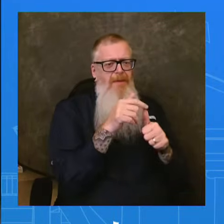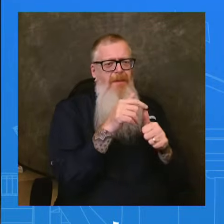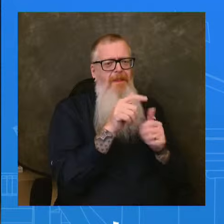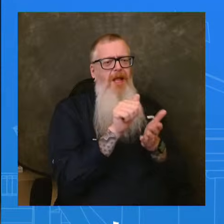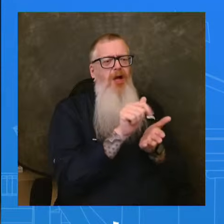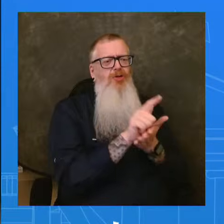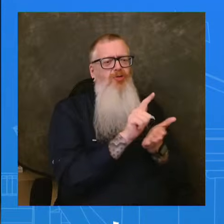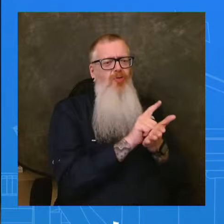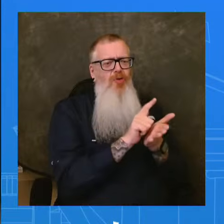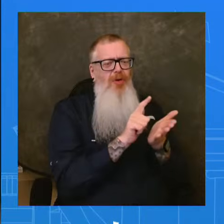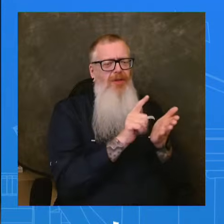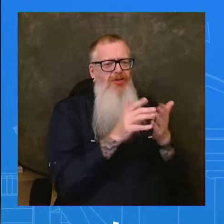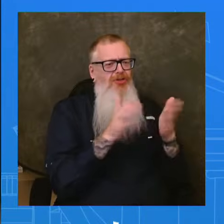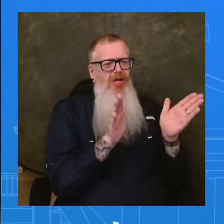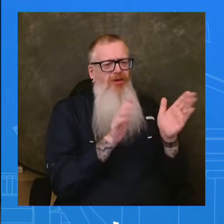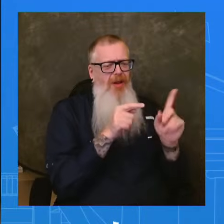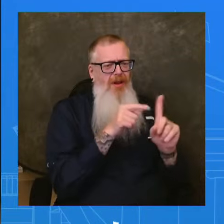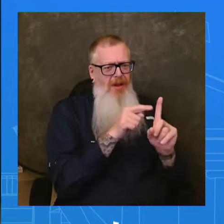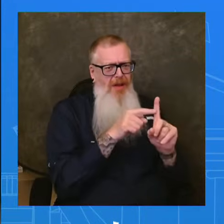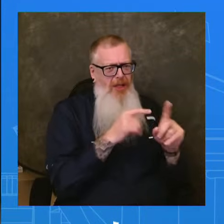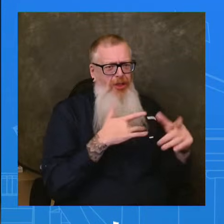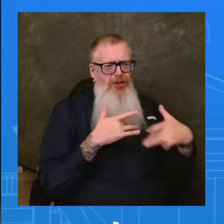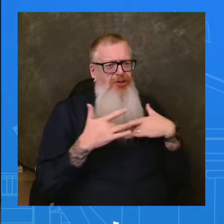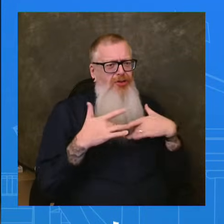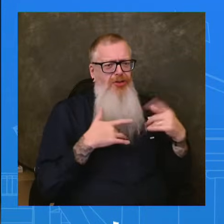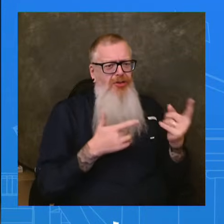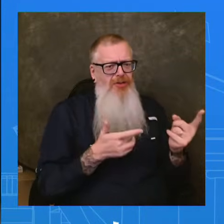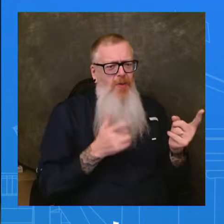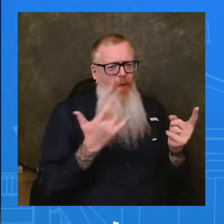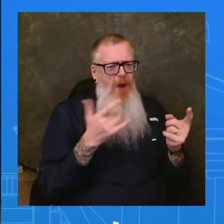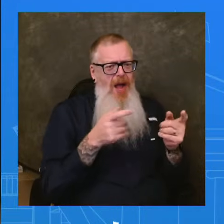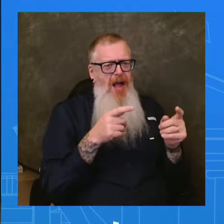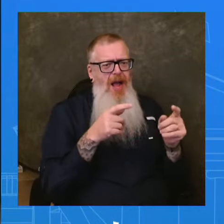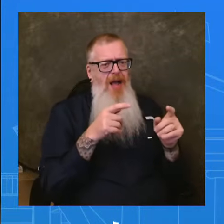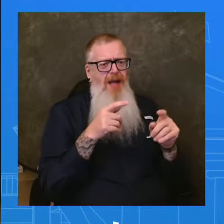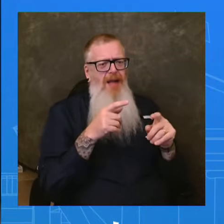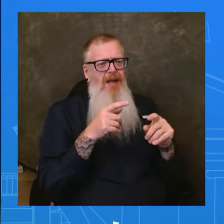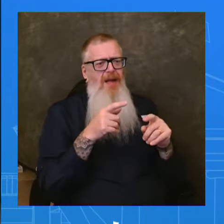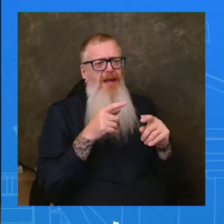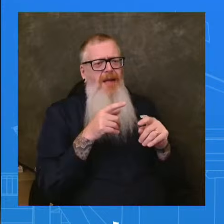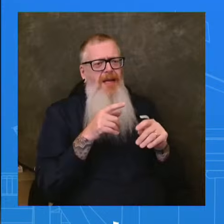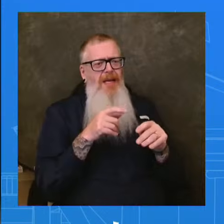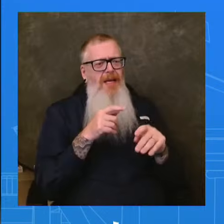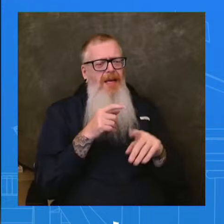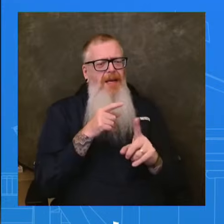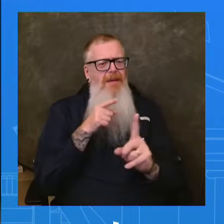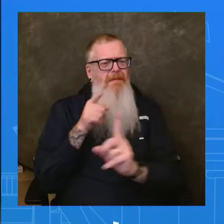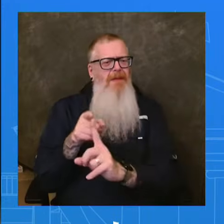It's not -- it's very much typical. And I'm just not going to comment on every specific -- every --